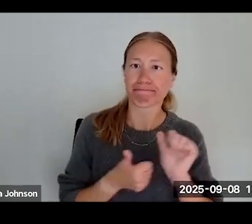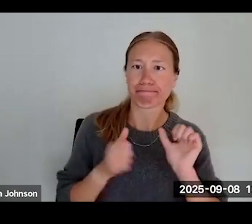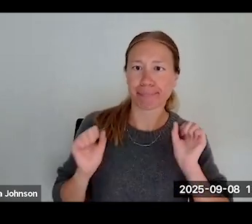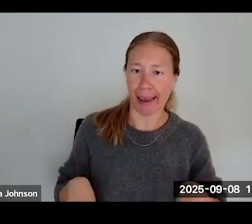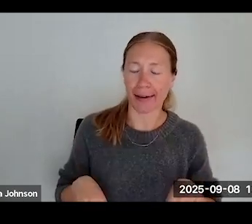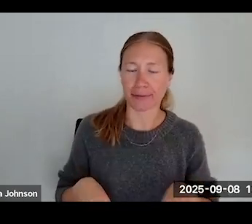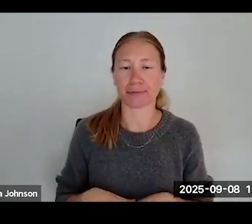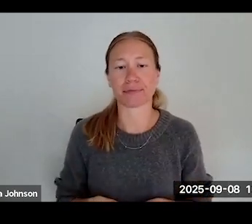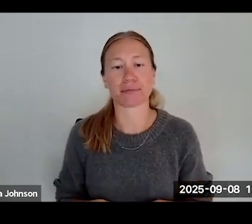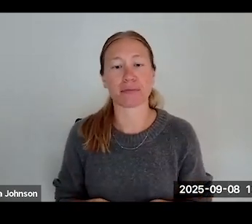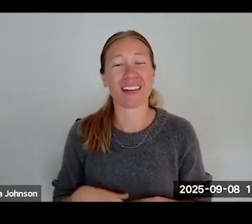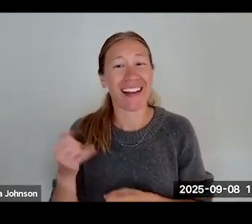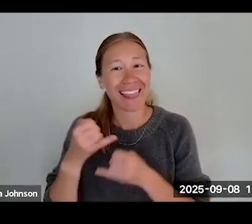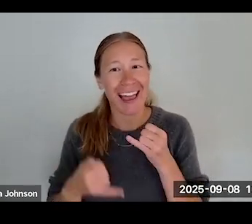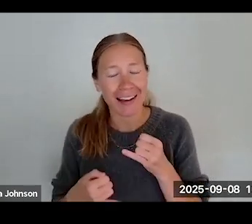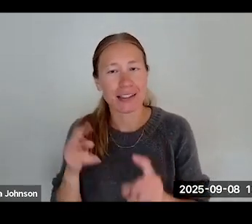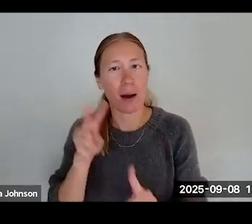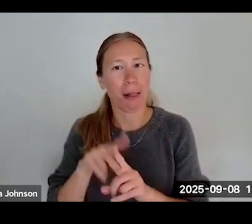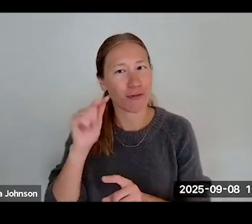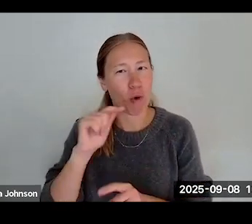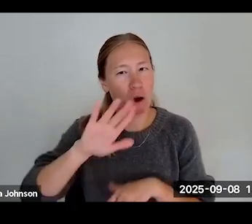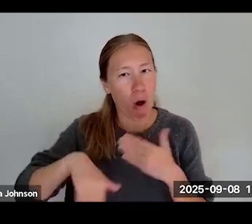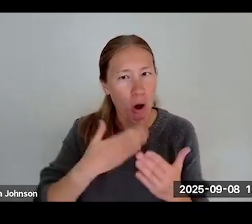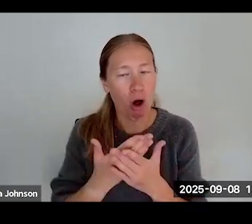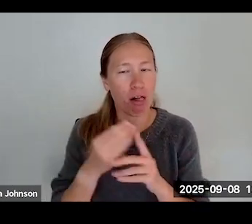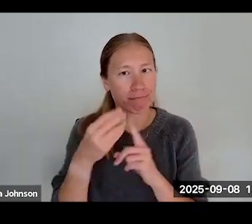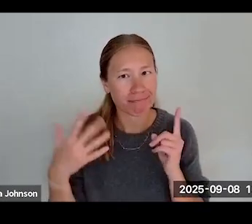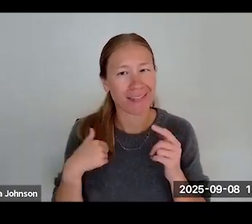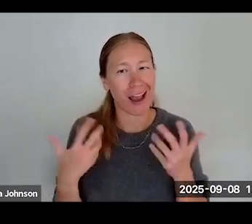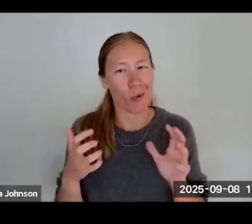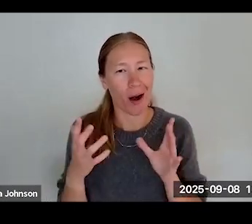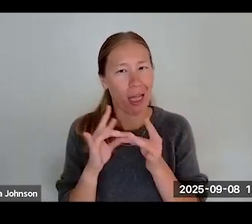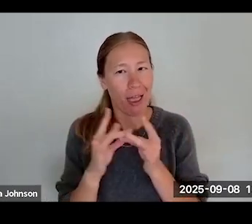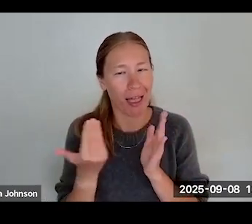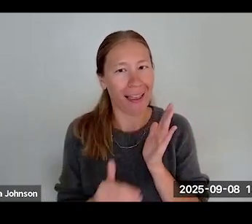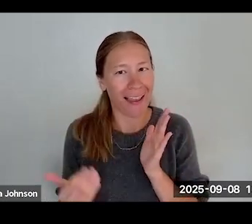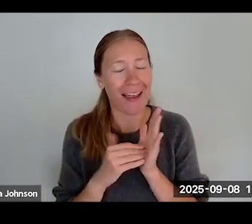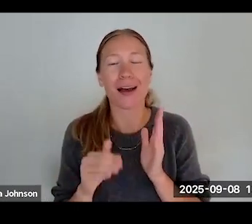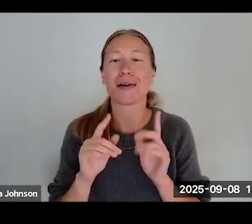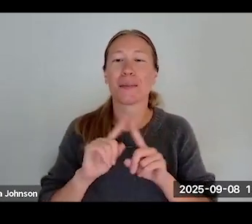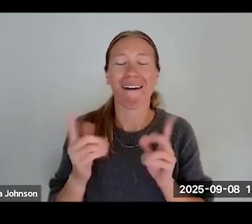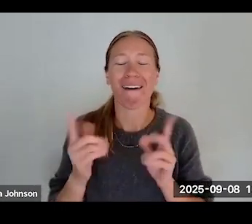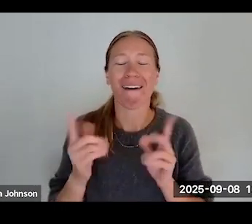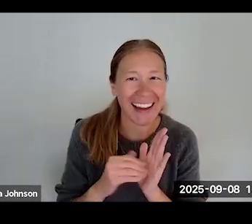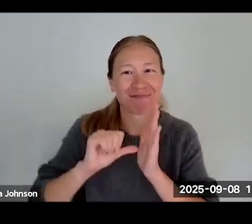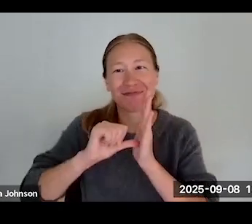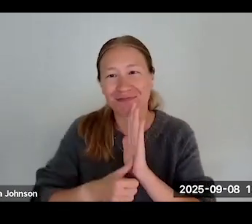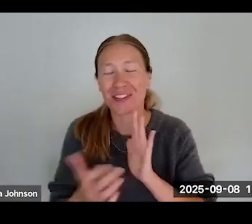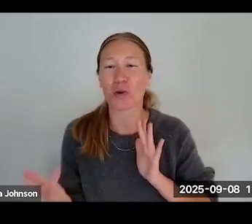so that I don't reiterate this too often throughout this next section, is please reach out to the Disability Equity Office as you consider eligibility